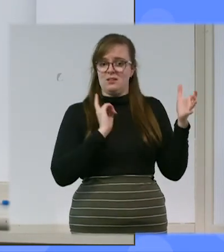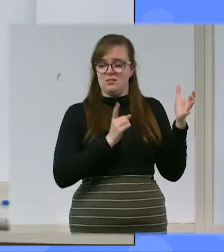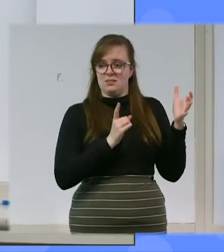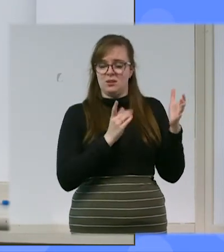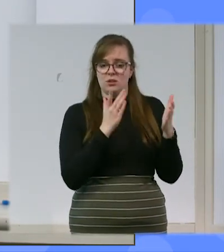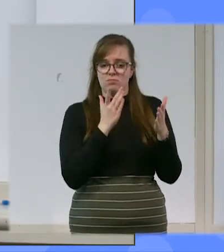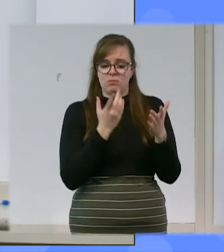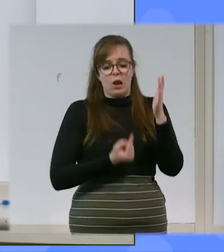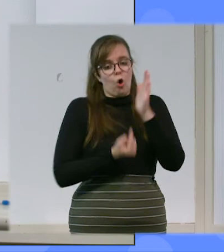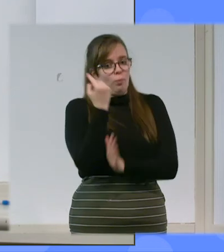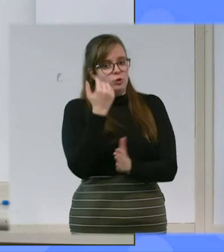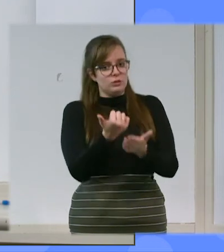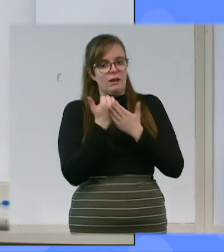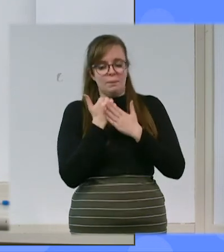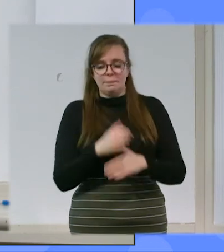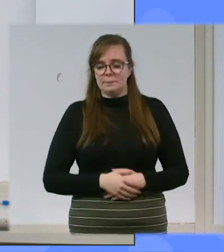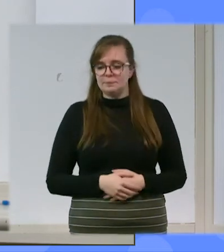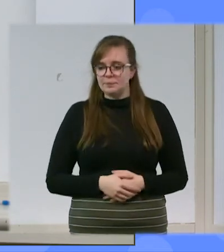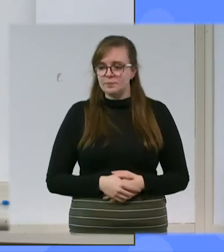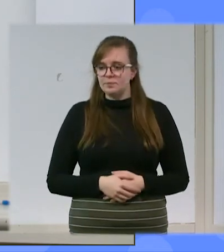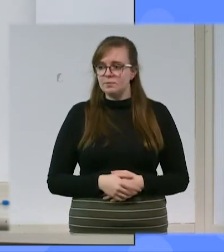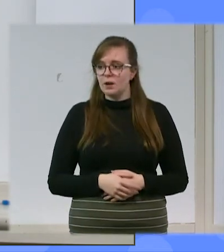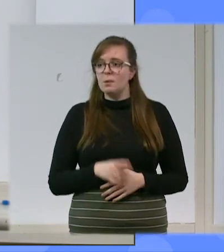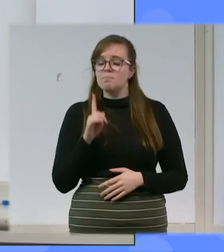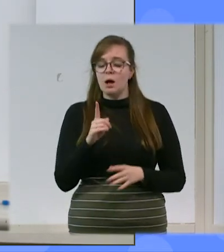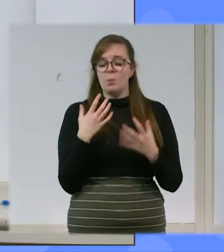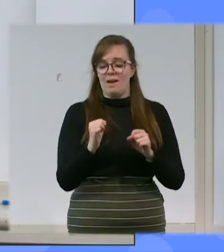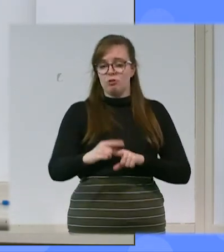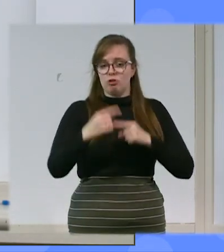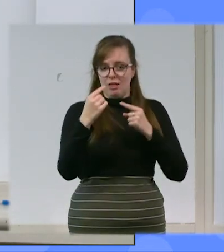opportunity to do that but we do have challenges of reference teller the fact